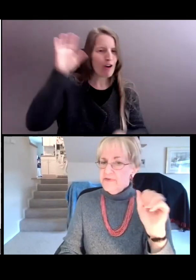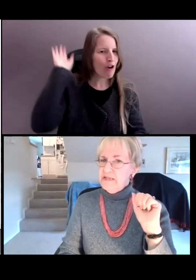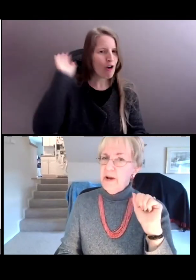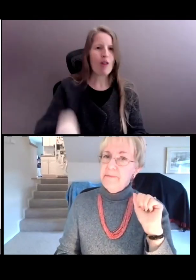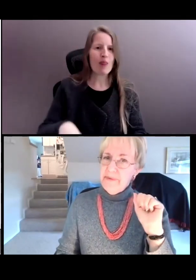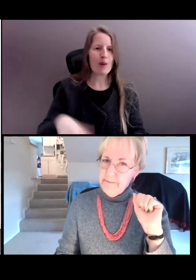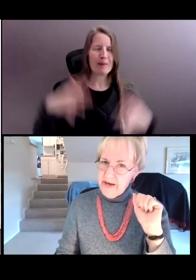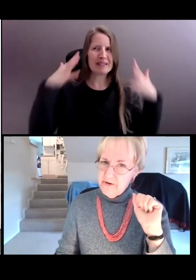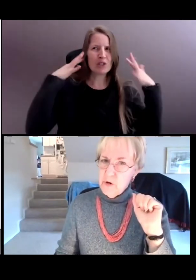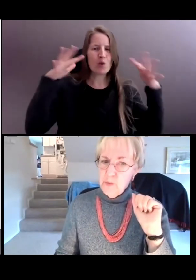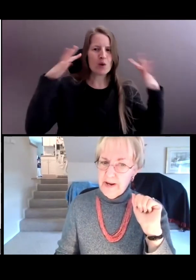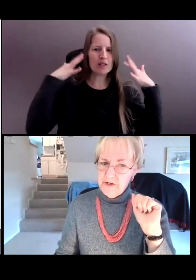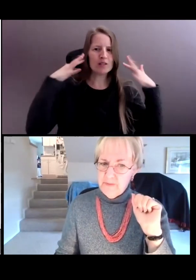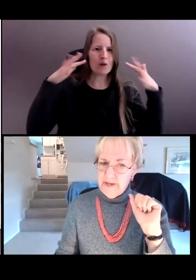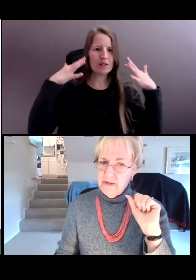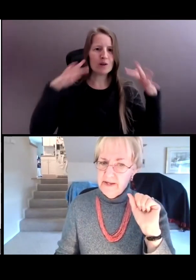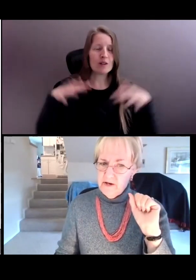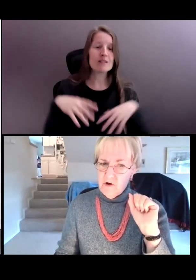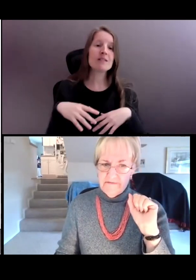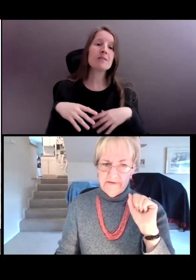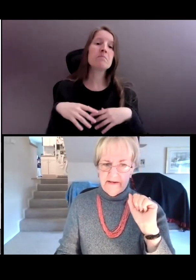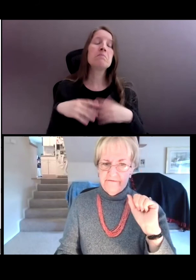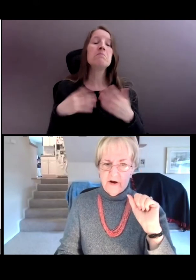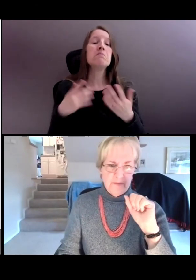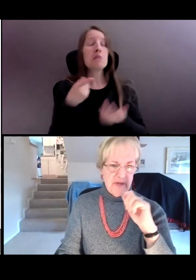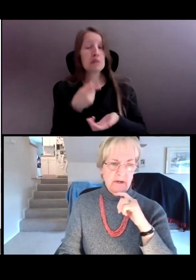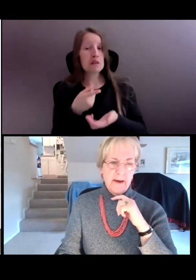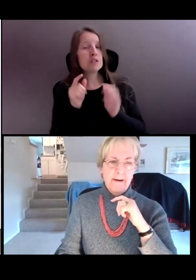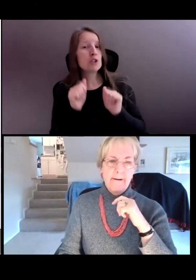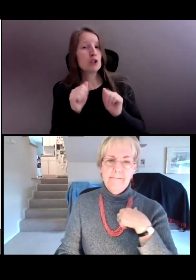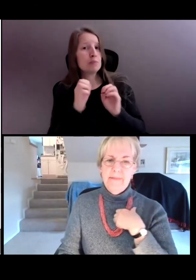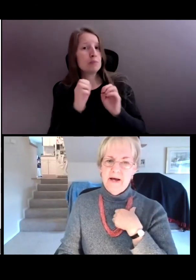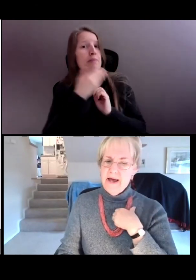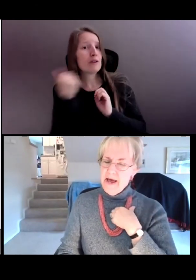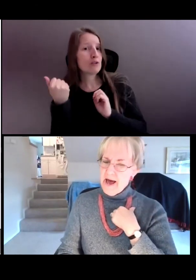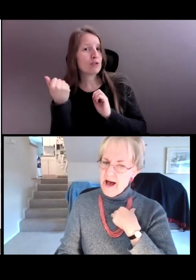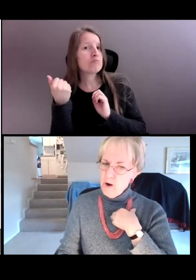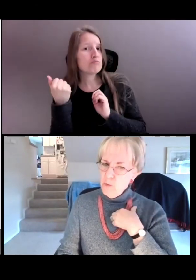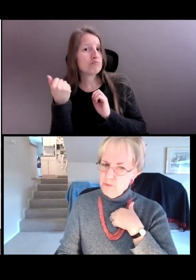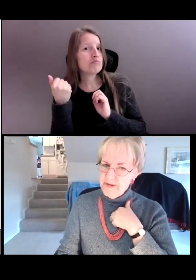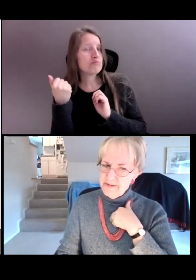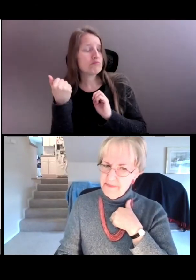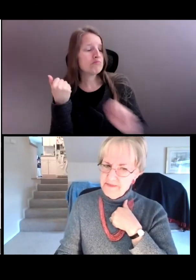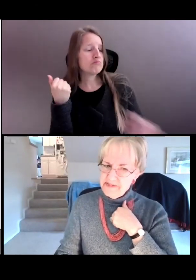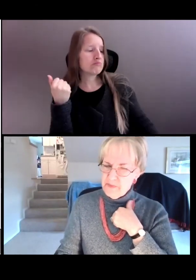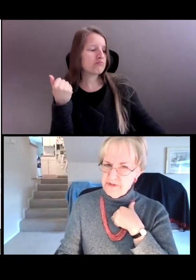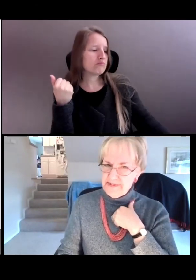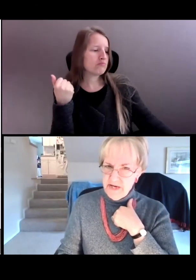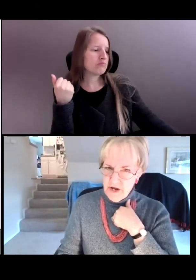This might be a better arrangement in an office environment But how would we let this person